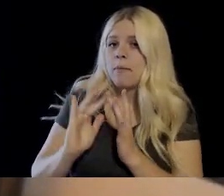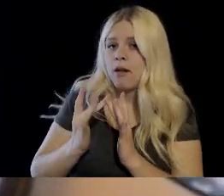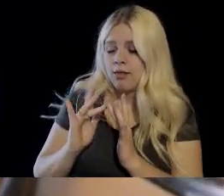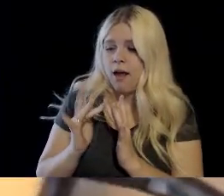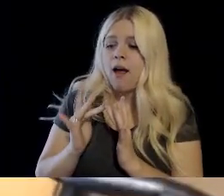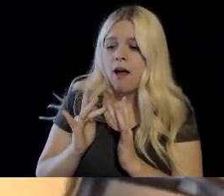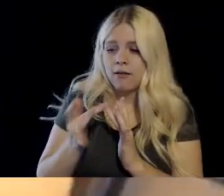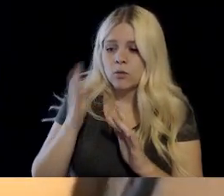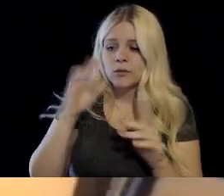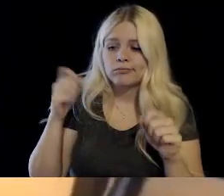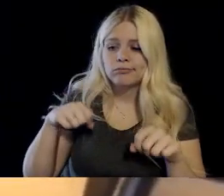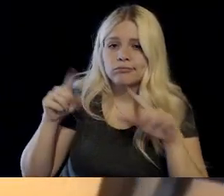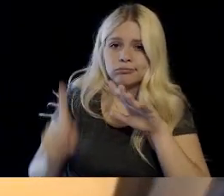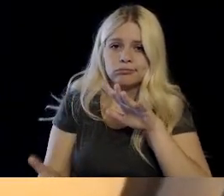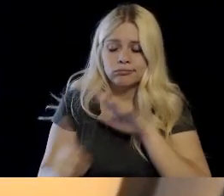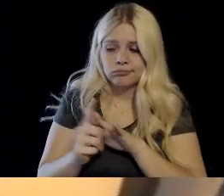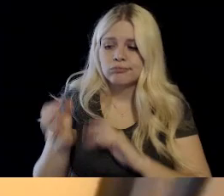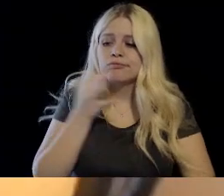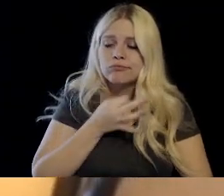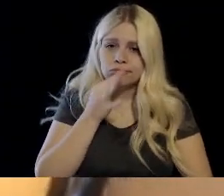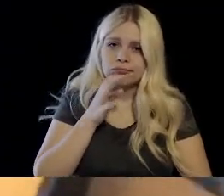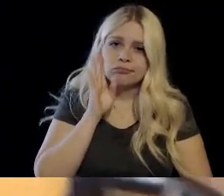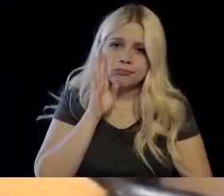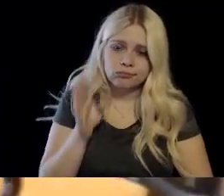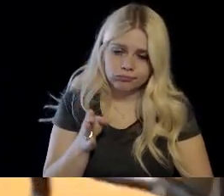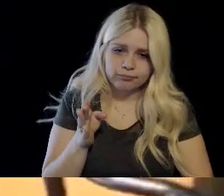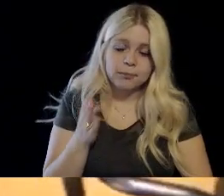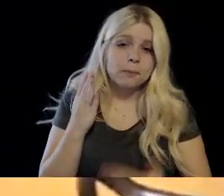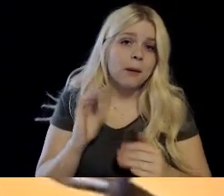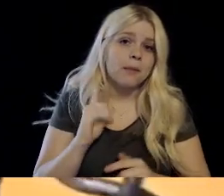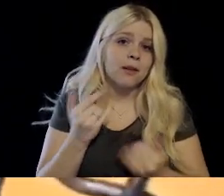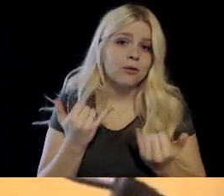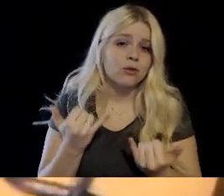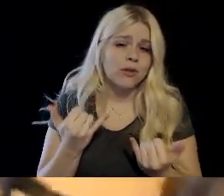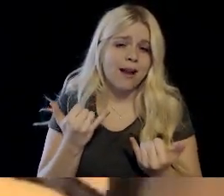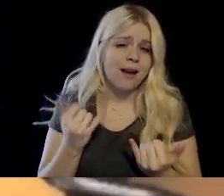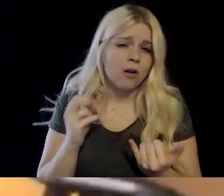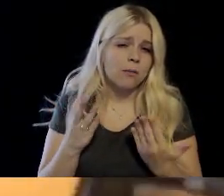dry and they can get them up, too. Joanne: As soon as they dry. Yeah. Maybe later today. Definitely by tomorrow. It depends